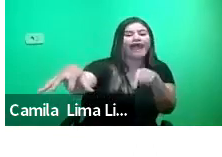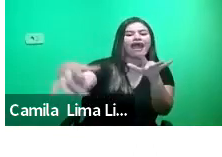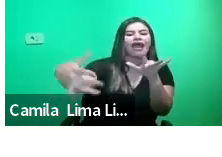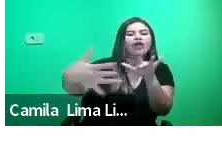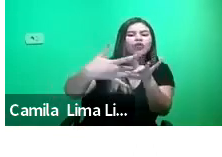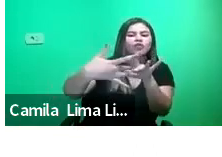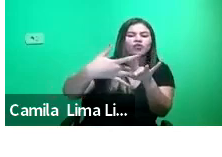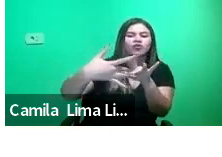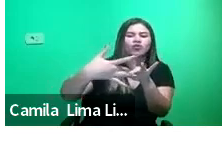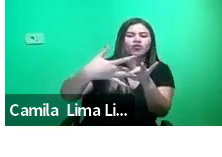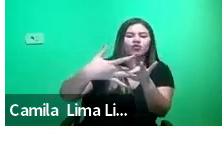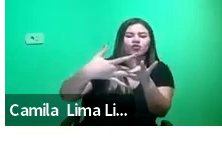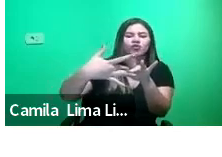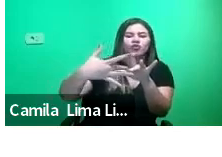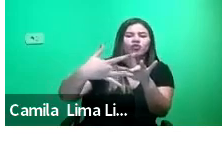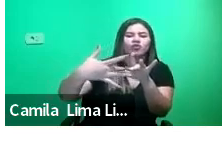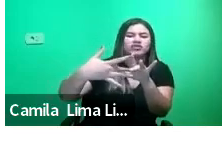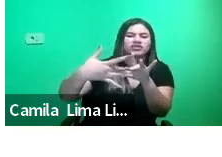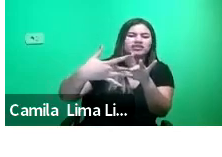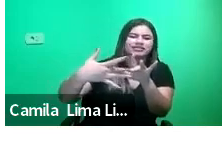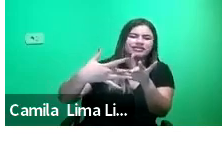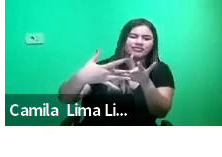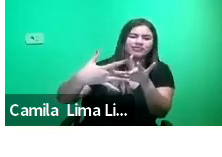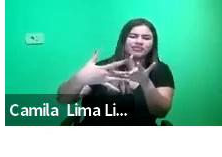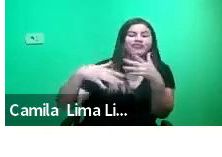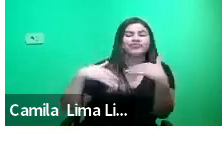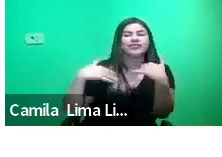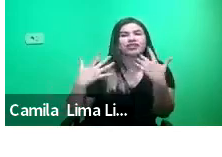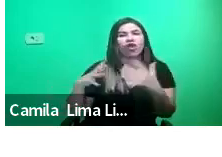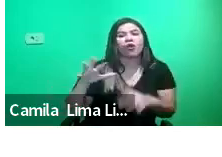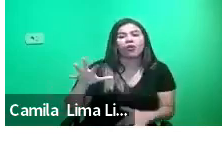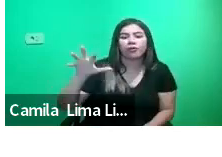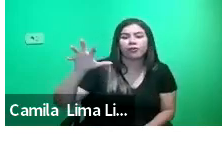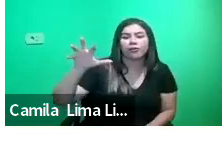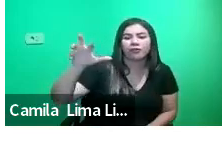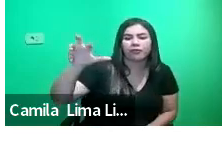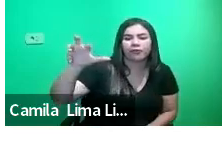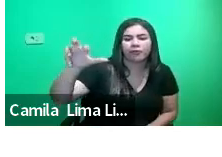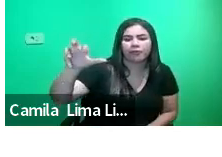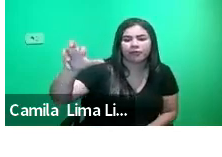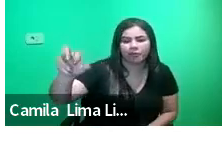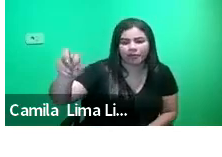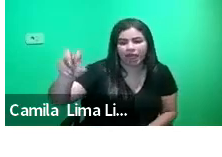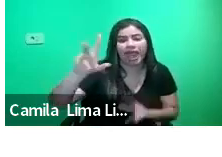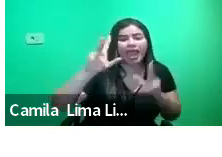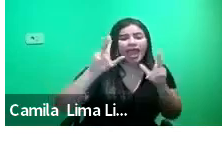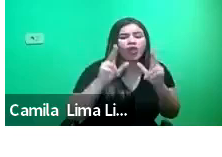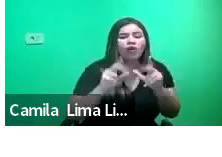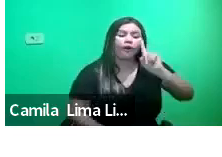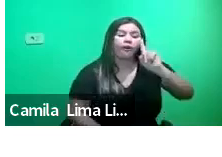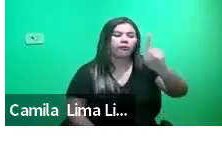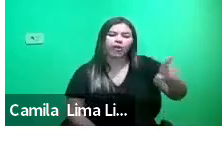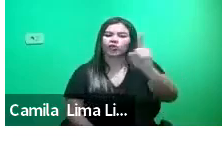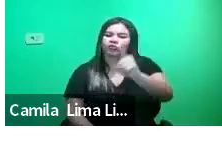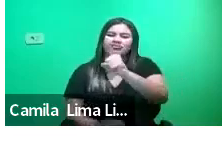it should mean n into an n into an indication, or into an indication or a pointing gesture Because of this, the movement of this the movement itself is